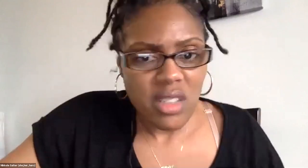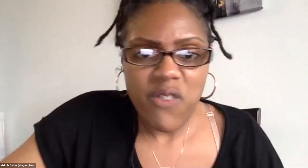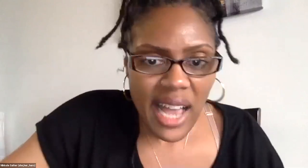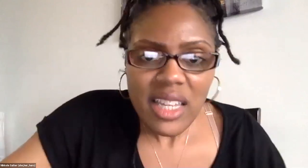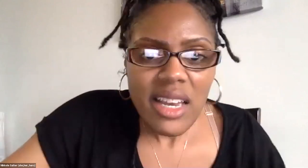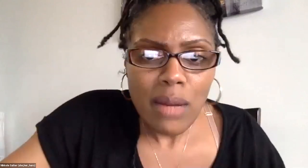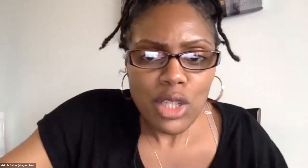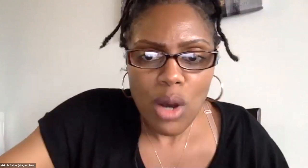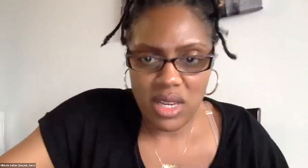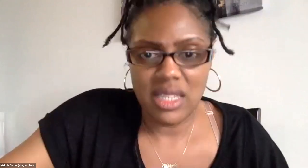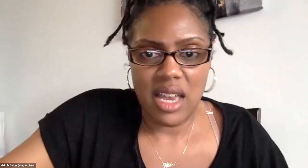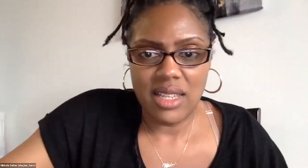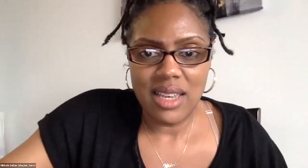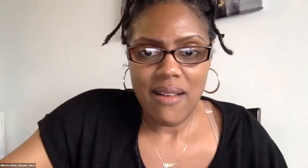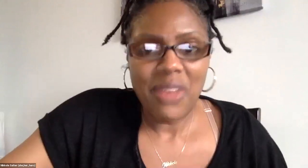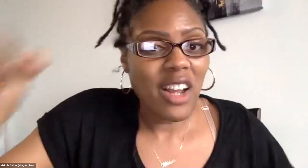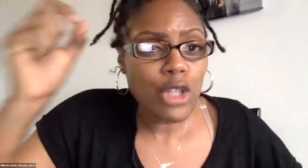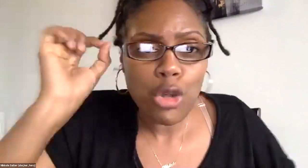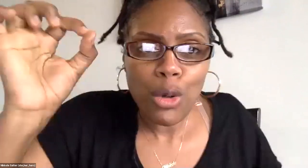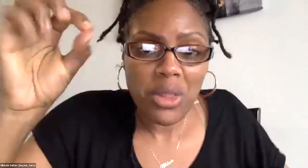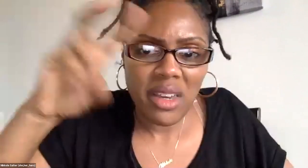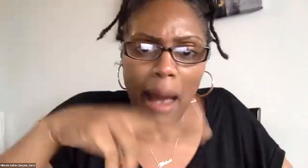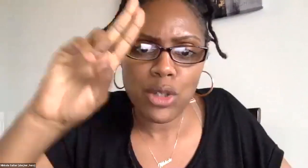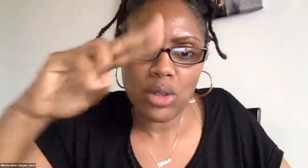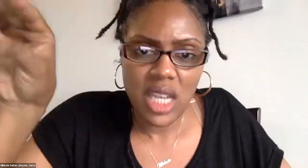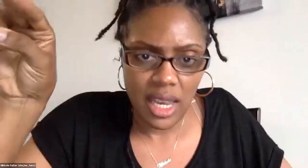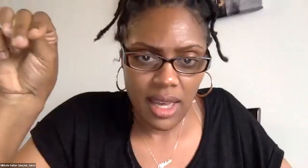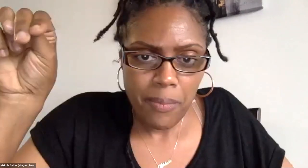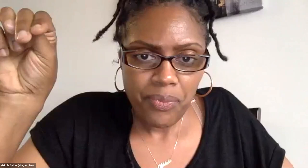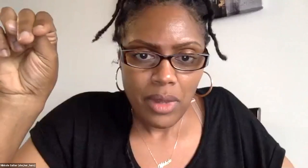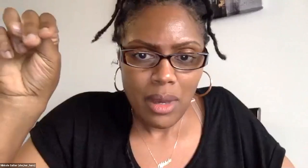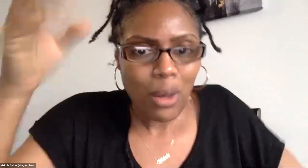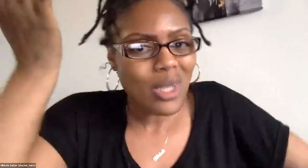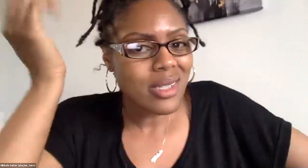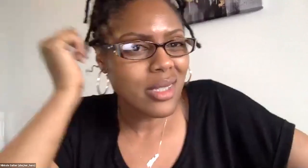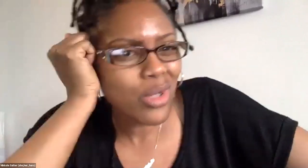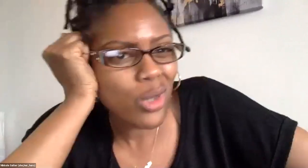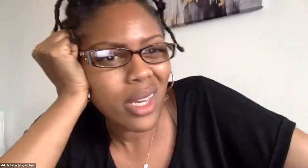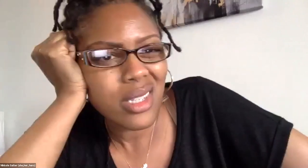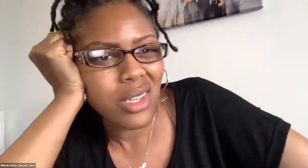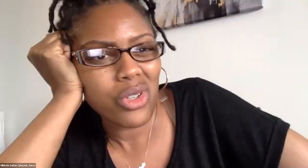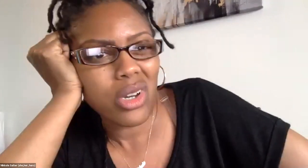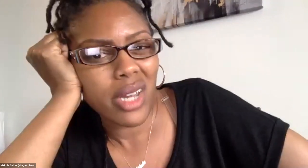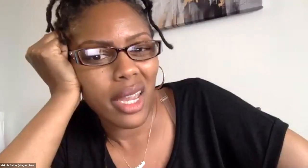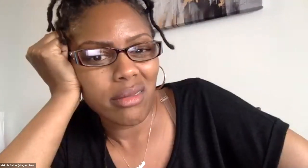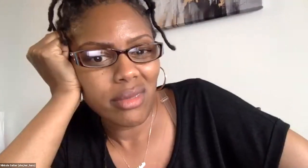to finally come to know these things, that they are True with a capital T. But what systems do we continue to create?